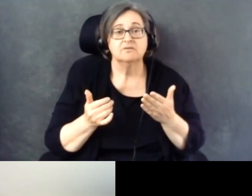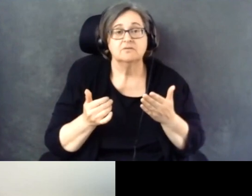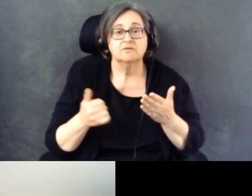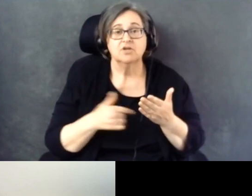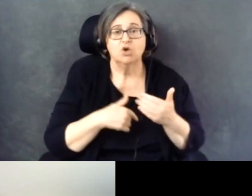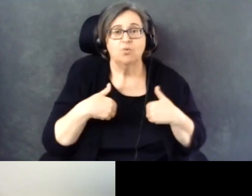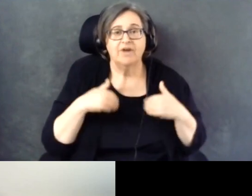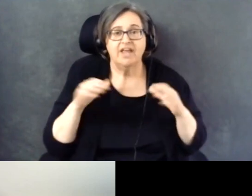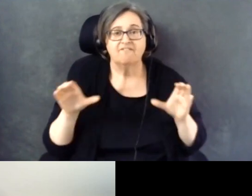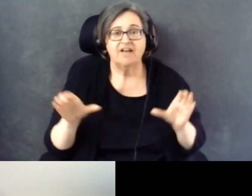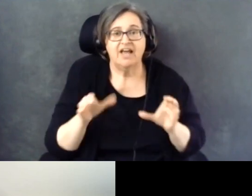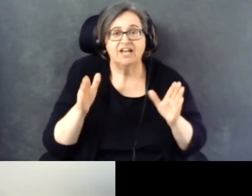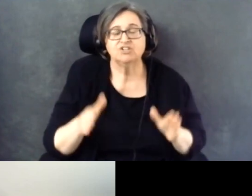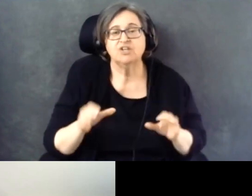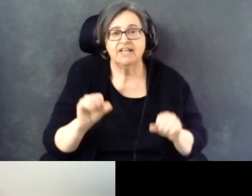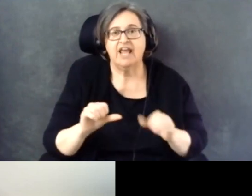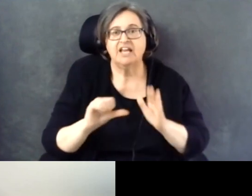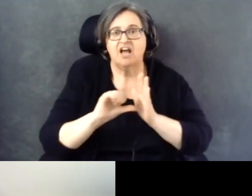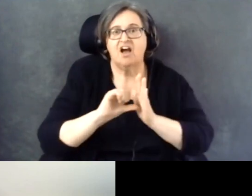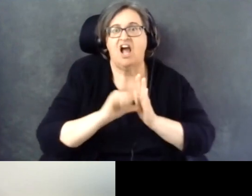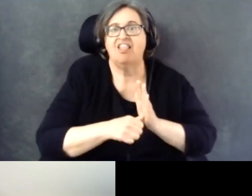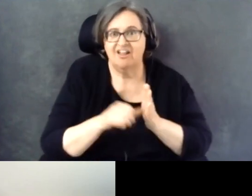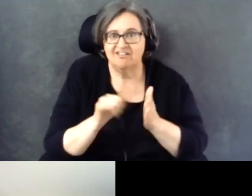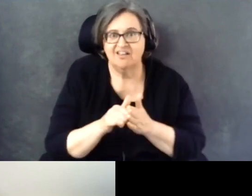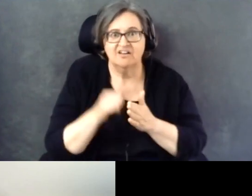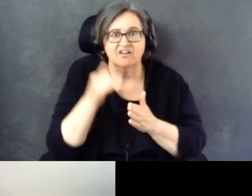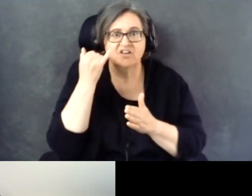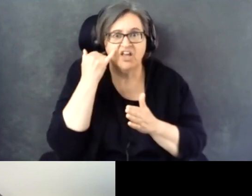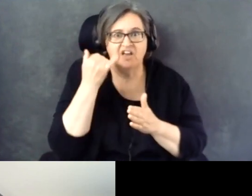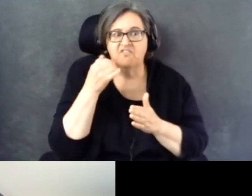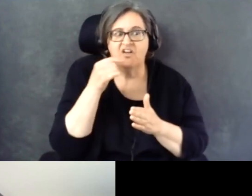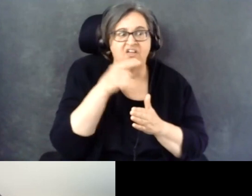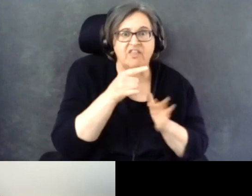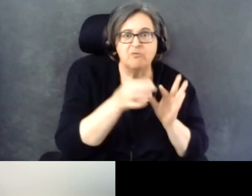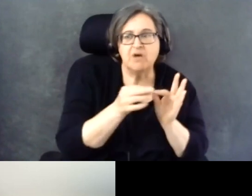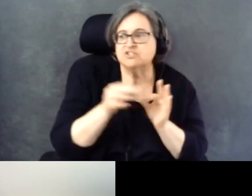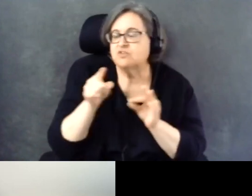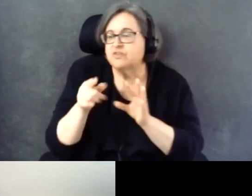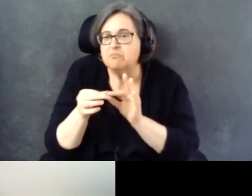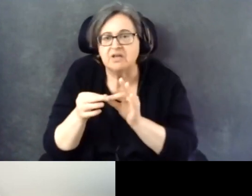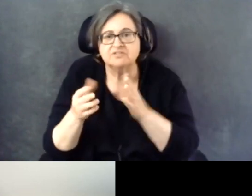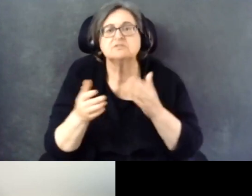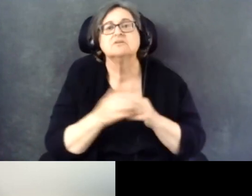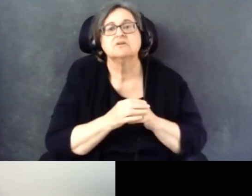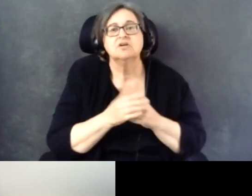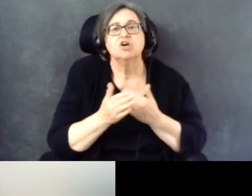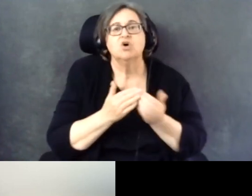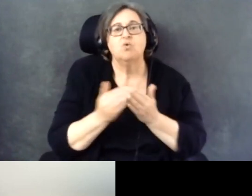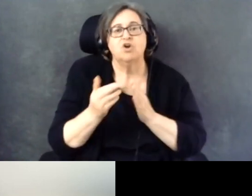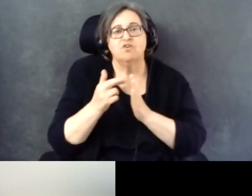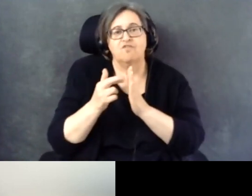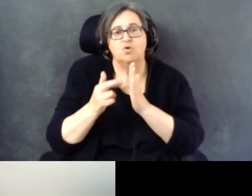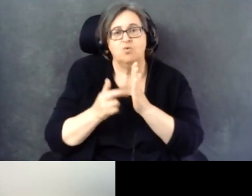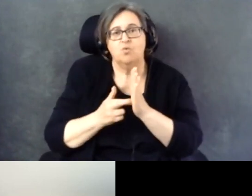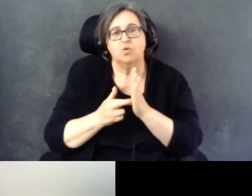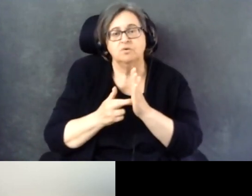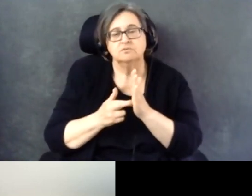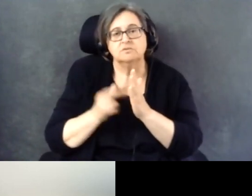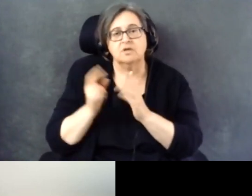of course that highlight that, sticking within whatever rules may apply them if they work